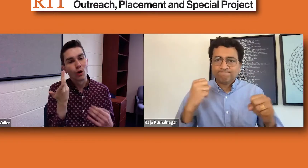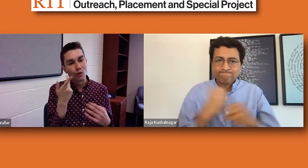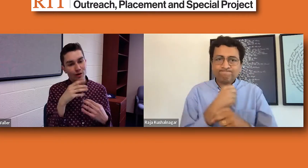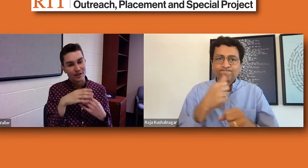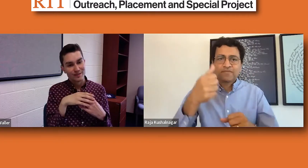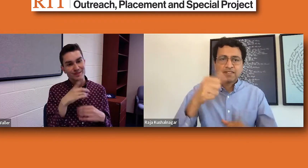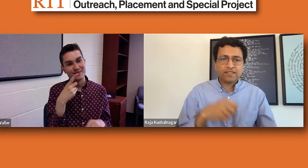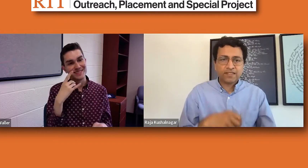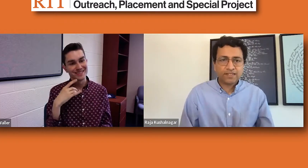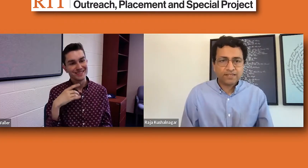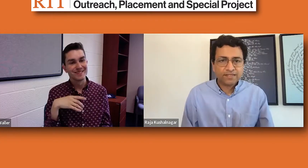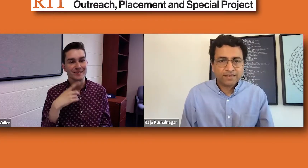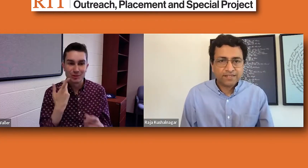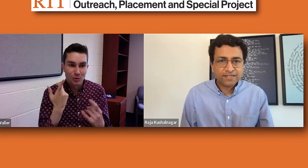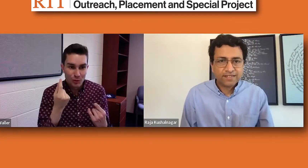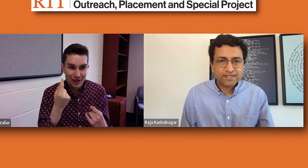in some in some problems along the way.